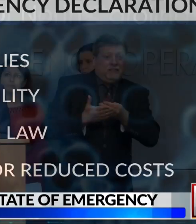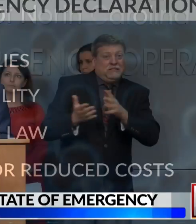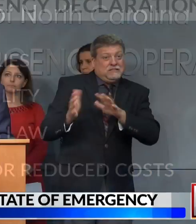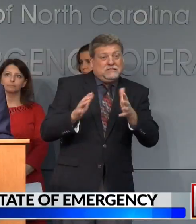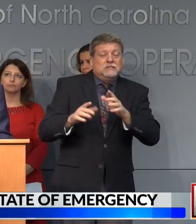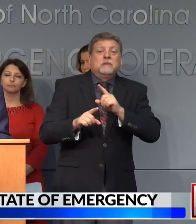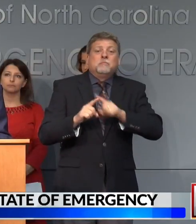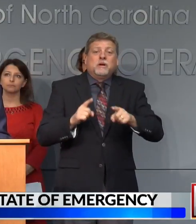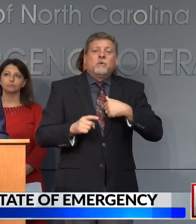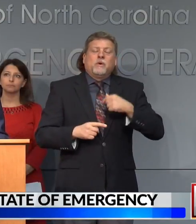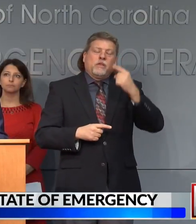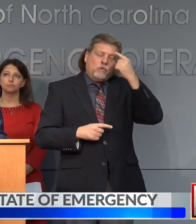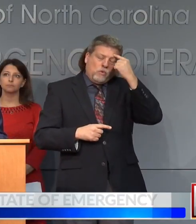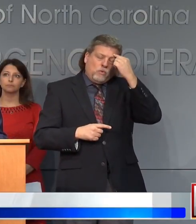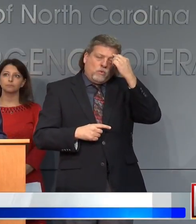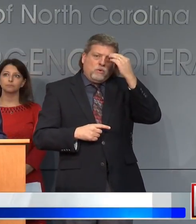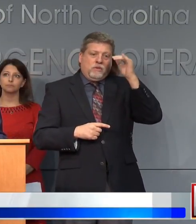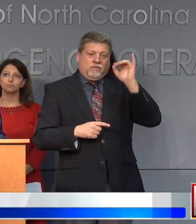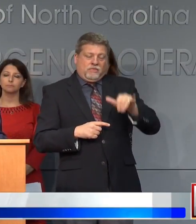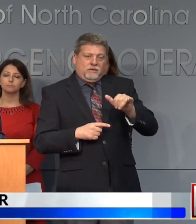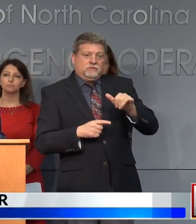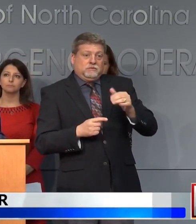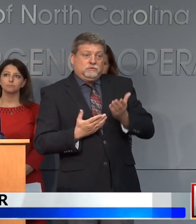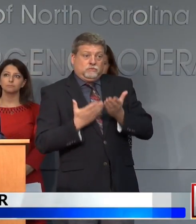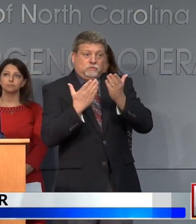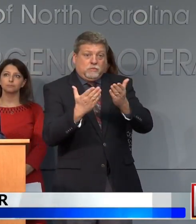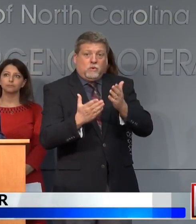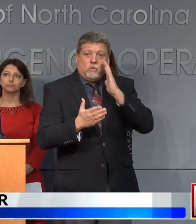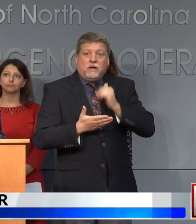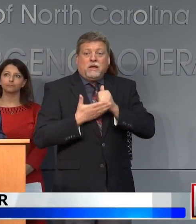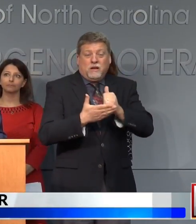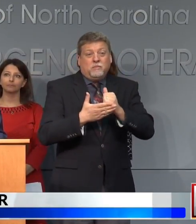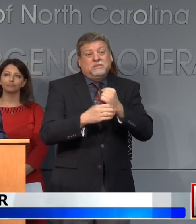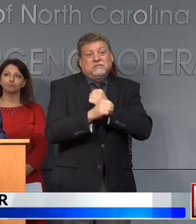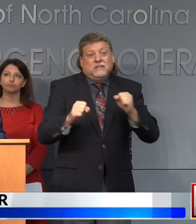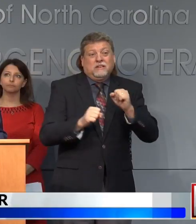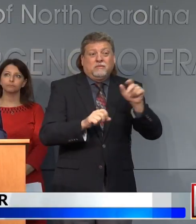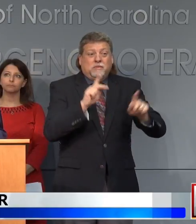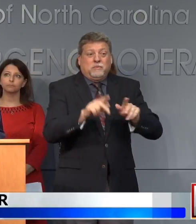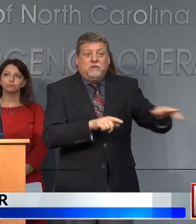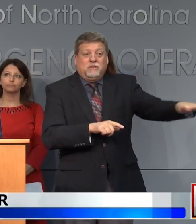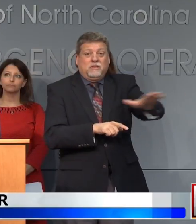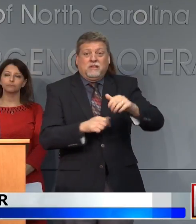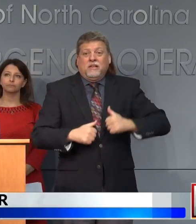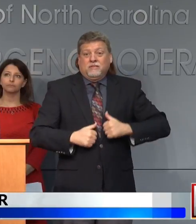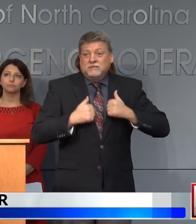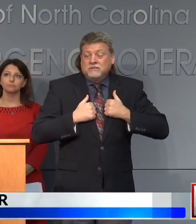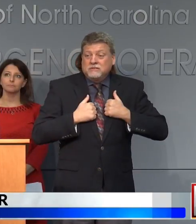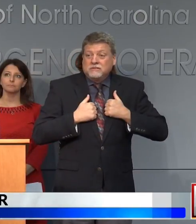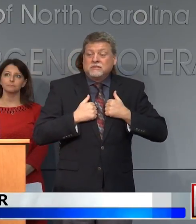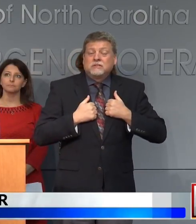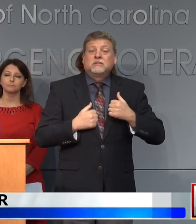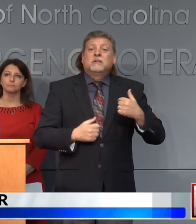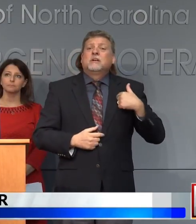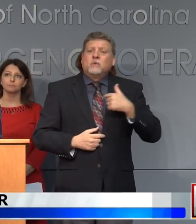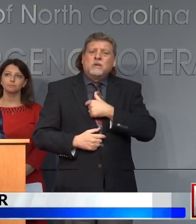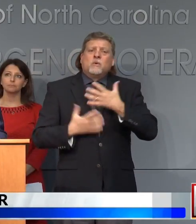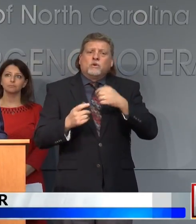TO MAKE TESTING AVAILABLE FOR FREE OR AT A REDUCED COST. WE DO WANT PEOPLE TO TAKE